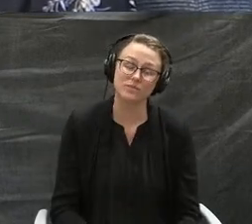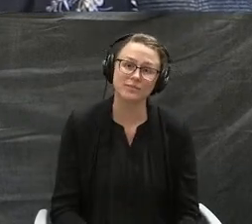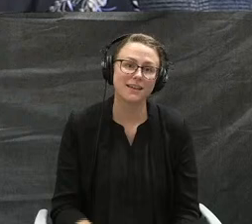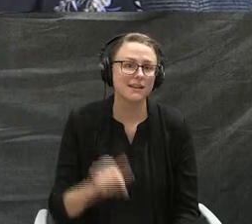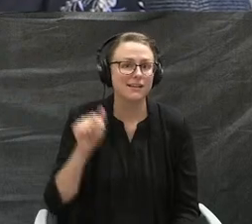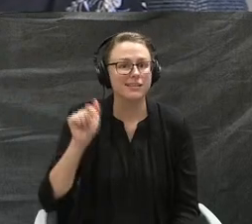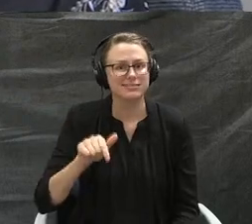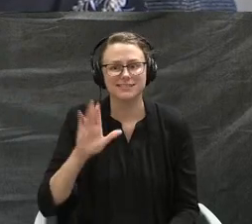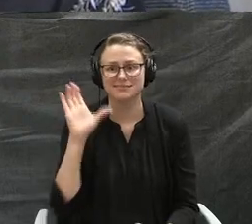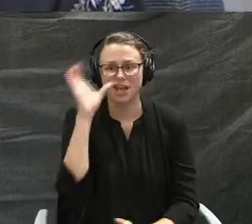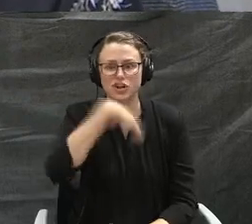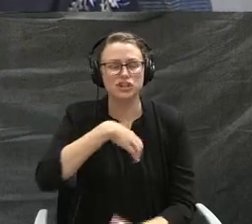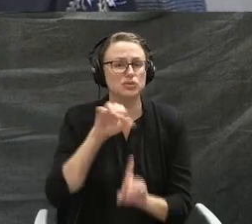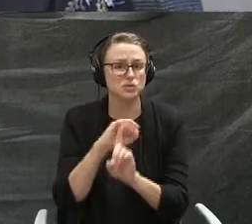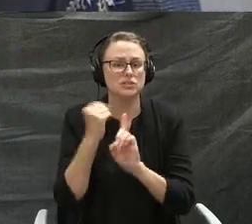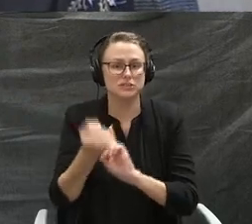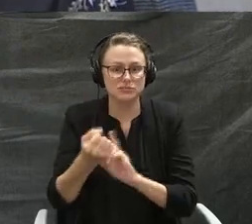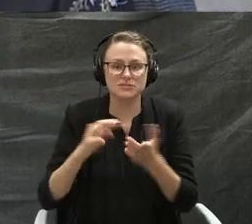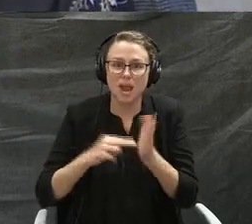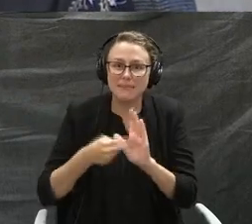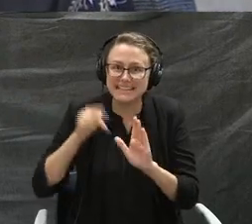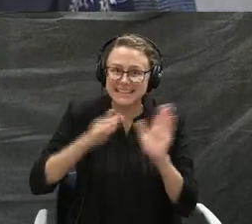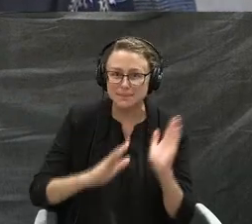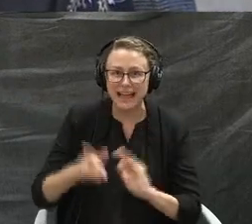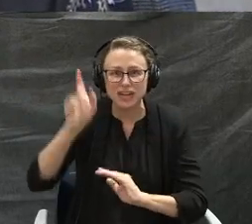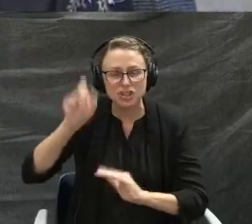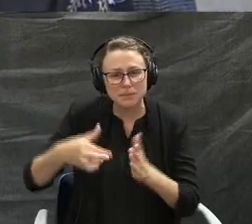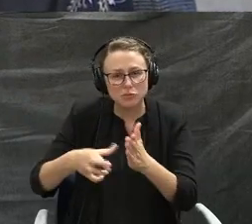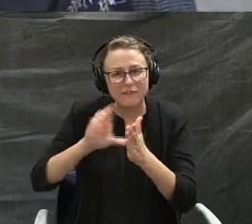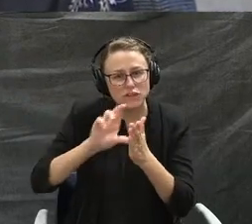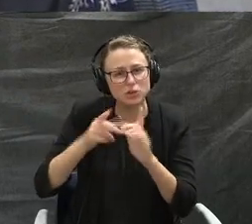dictate that these plans should be reviewed by the many, not the